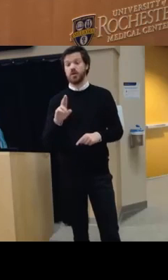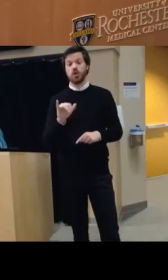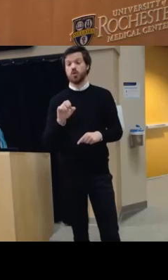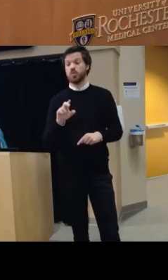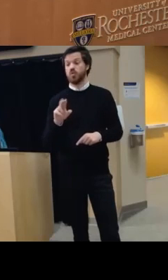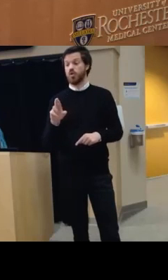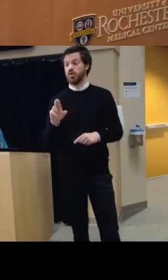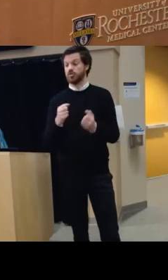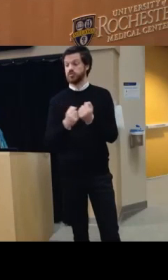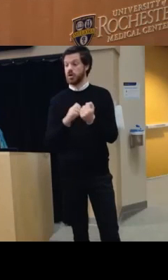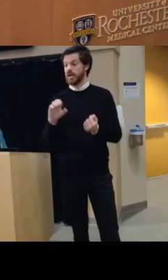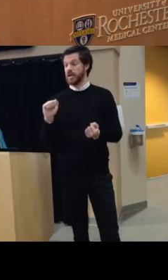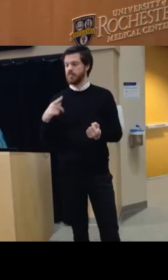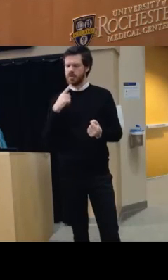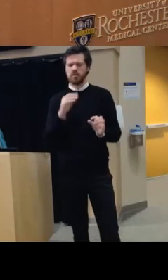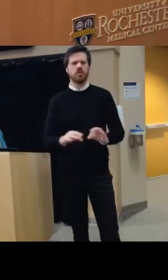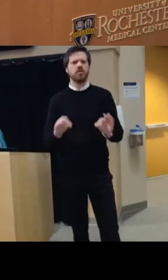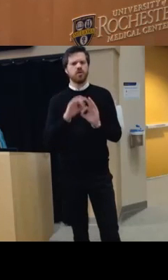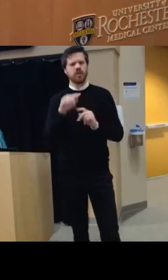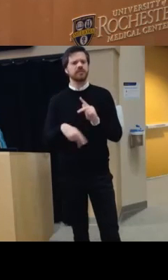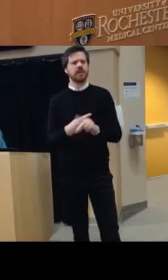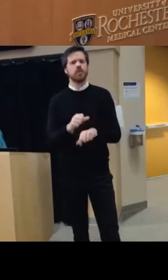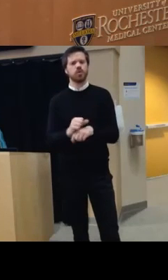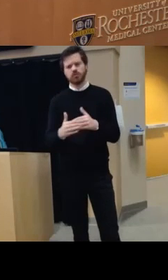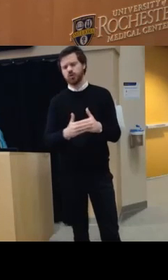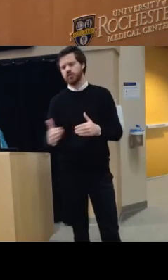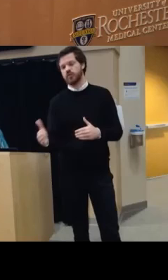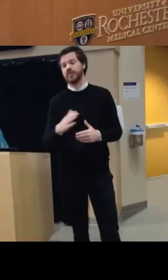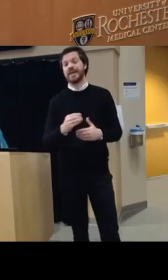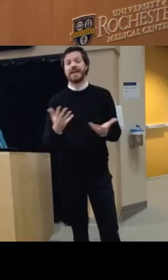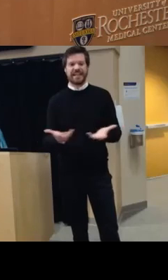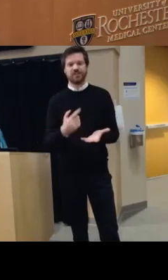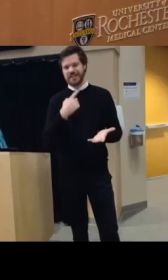going to be vital to this work moving forward and I'm here to tell you it's an Institutional